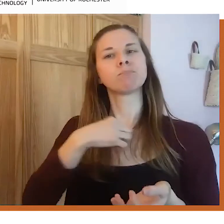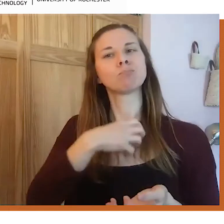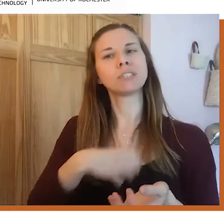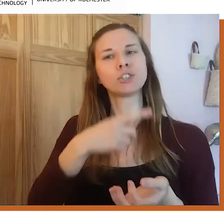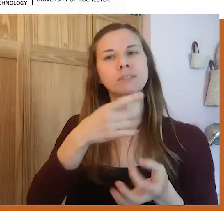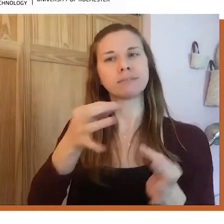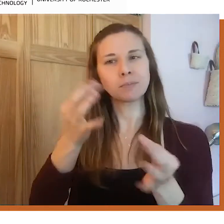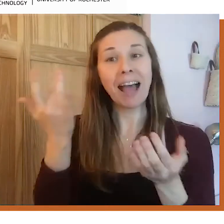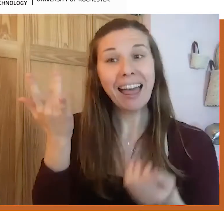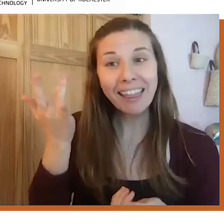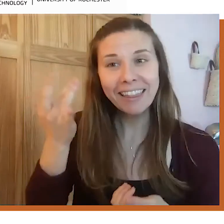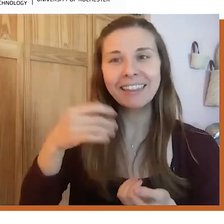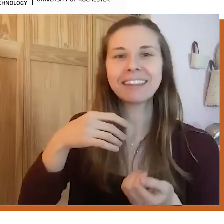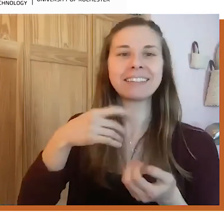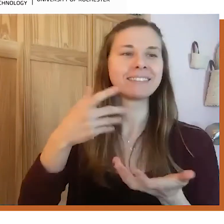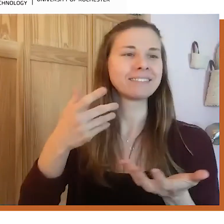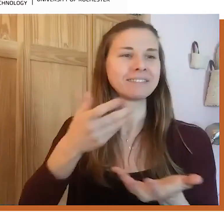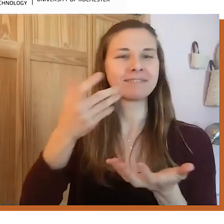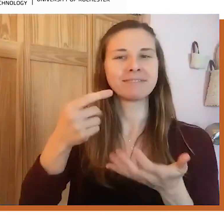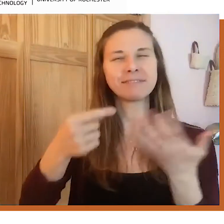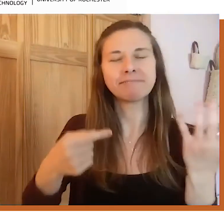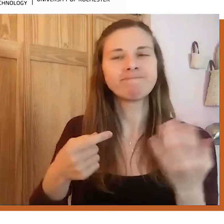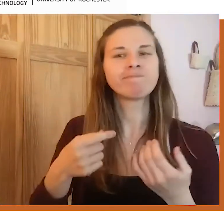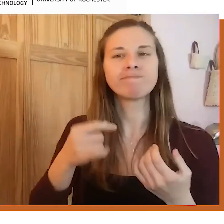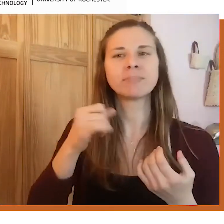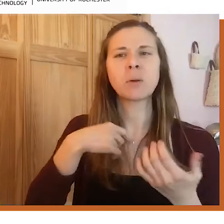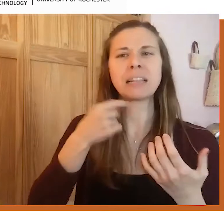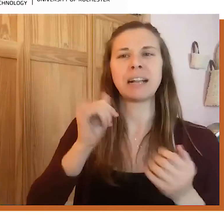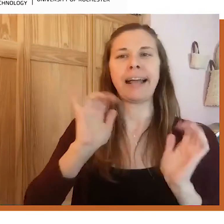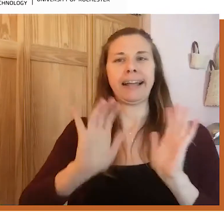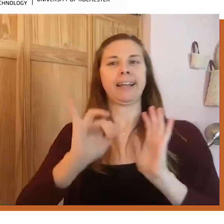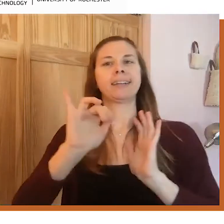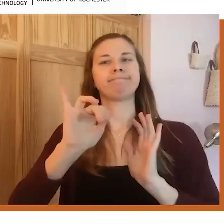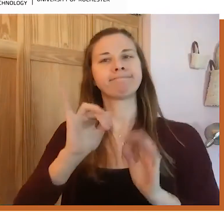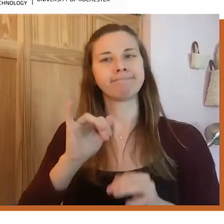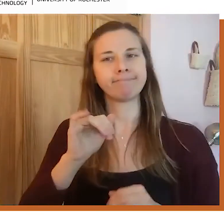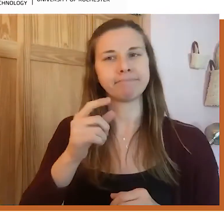so I wish that they had explained why they said that. I didn't ask further questions.